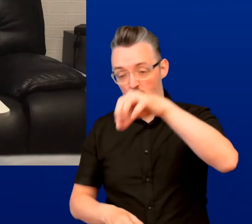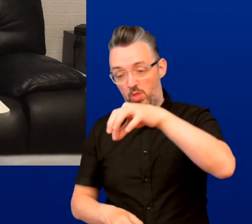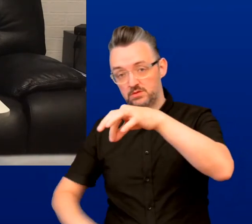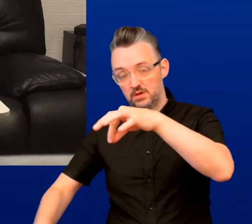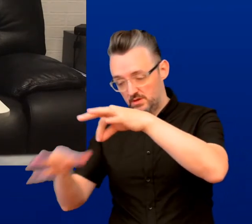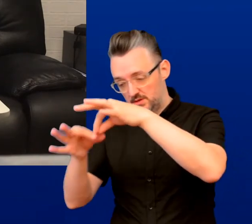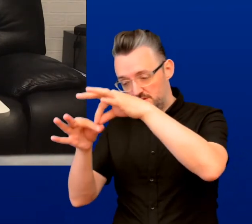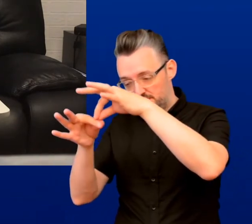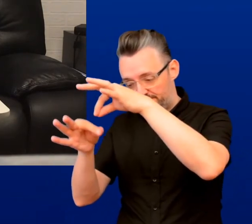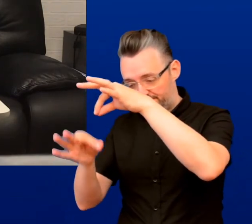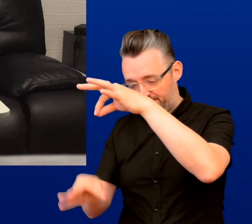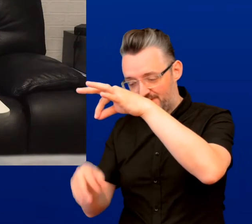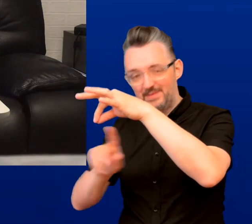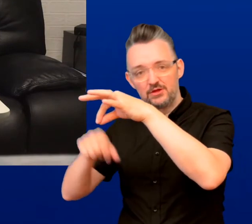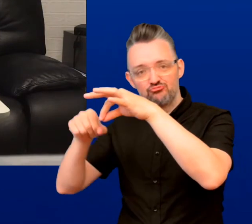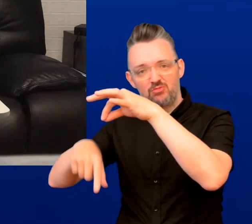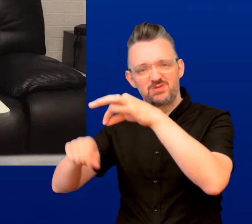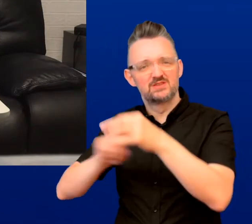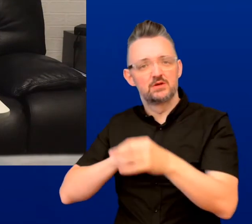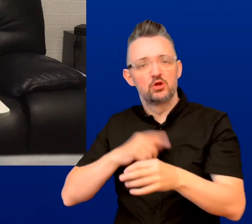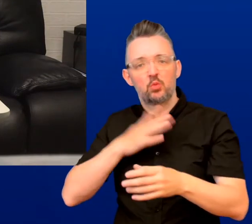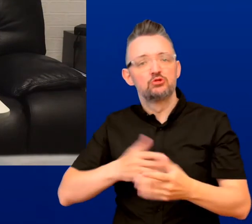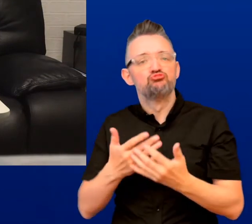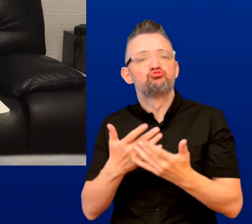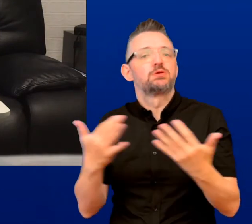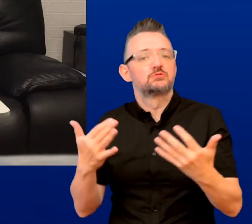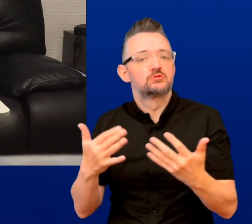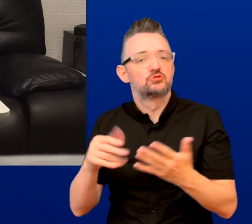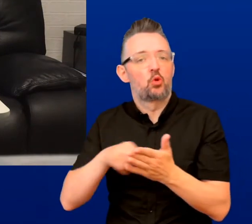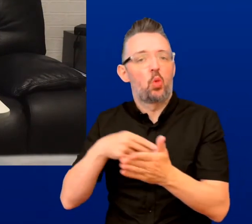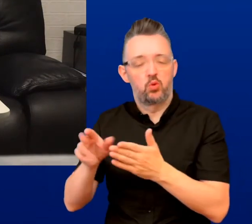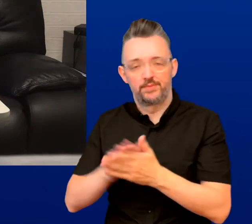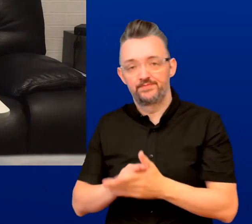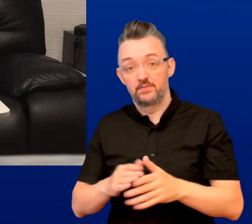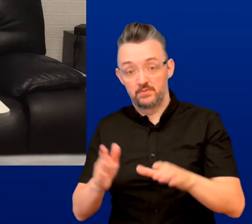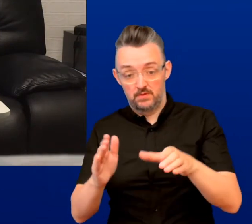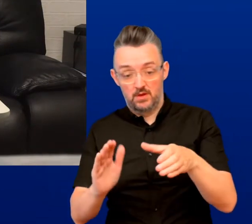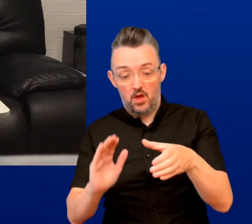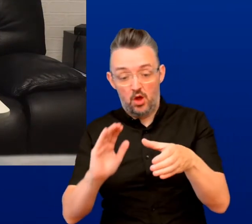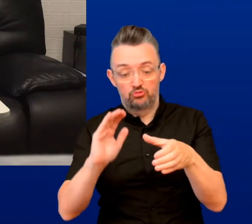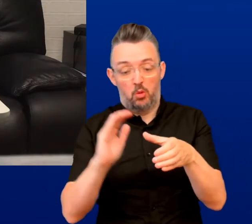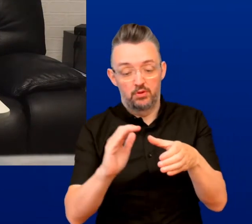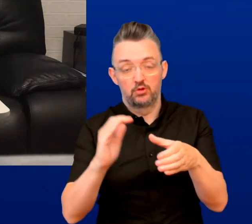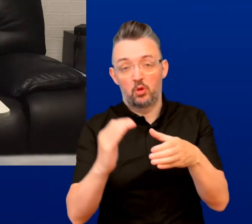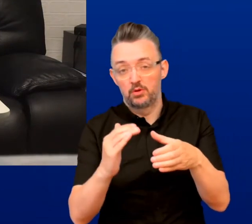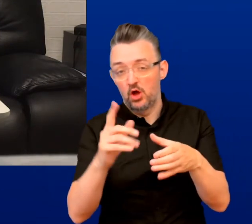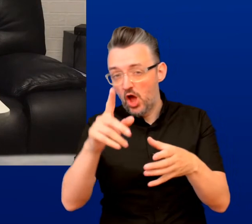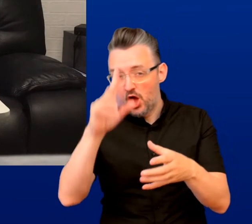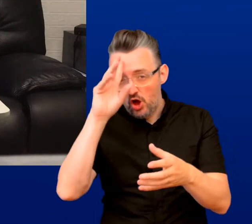from top to bottom to get the excess glue off. When you're putting these layers of paper on please